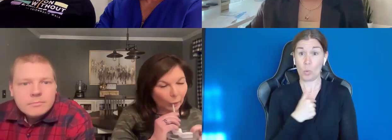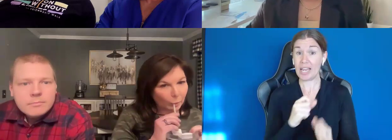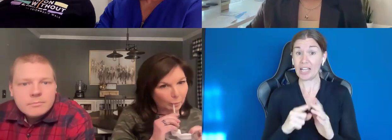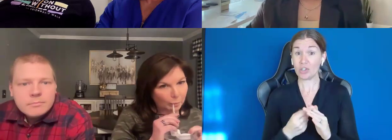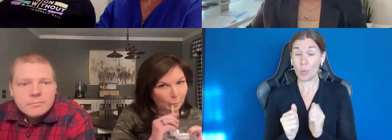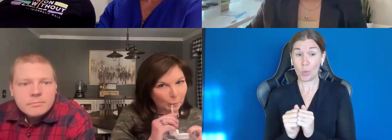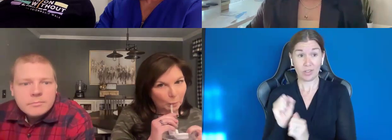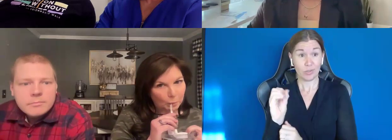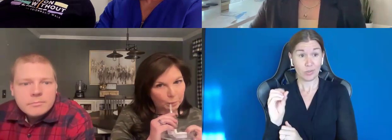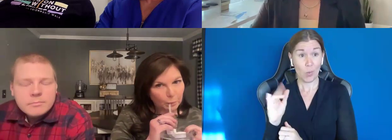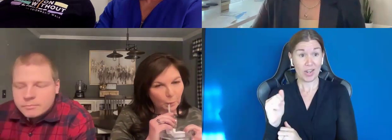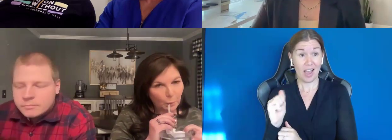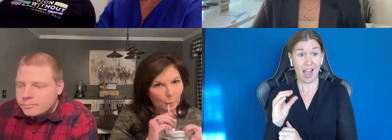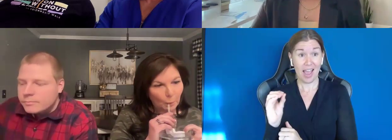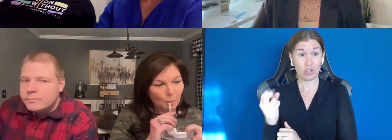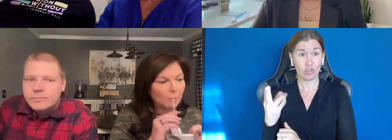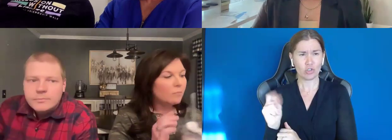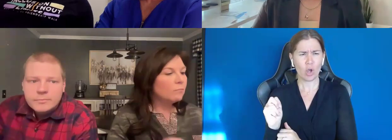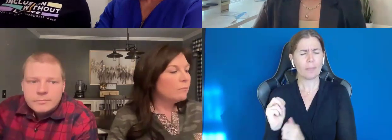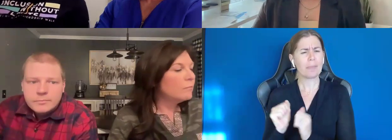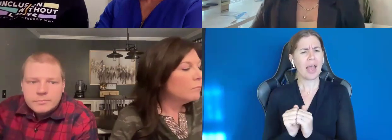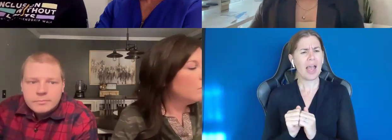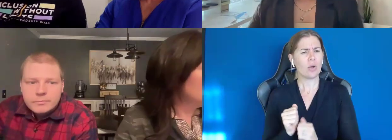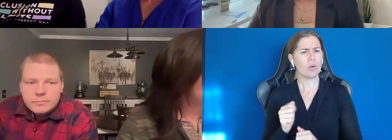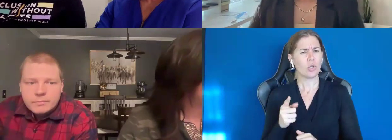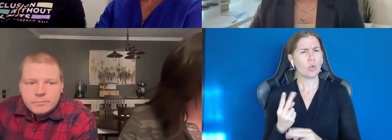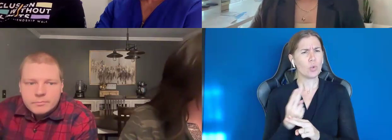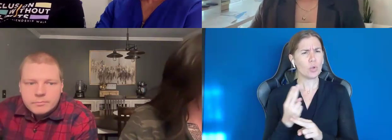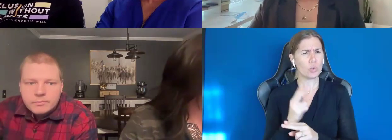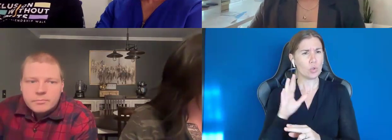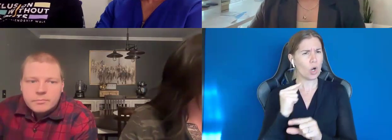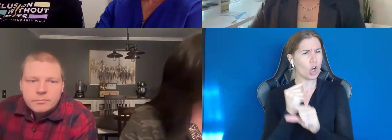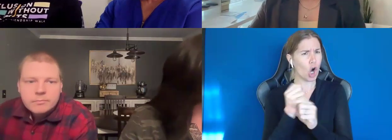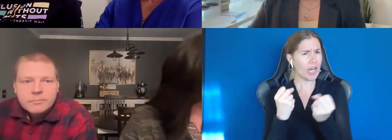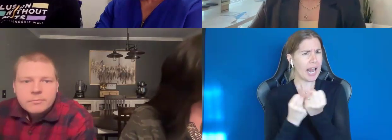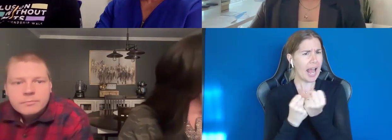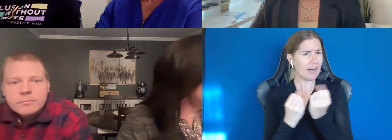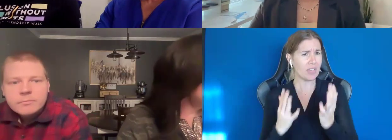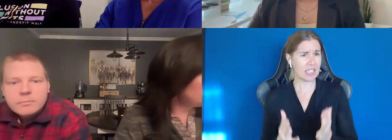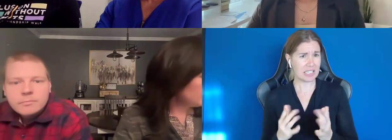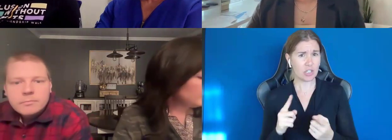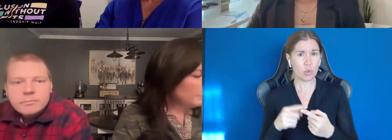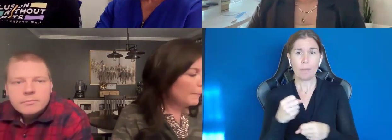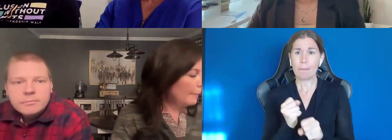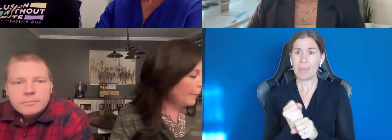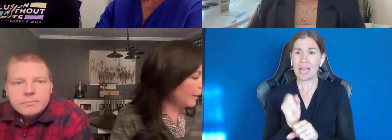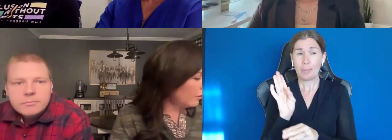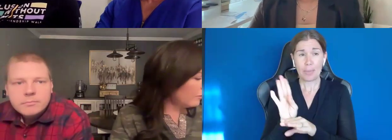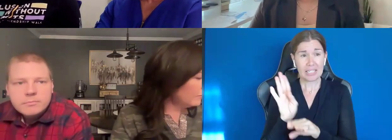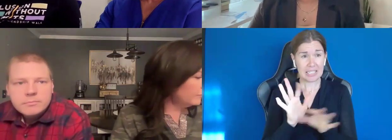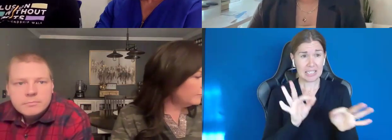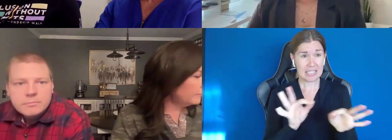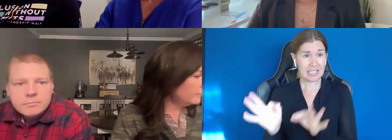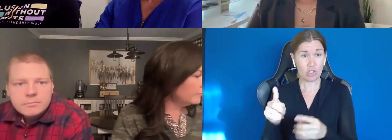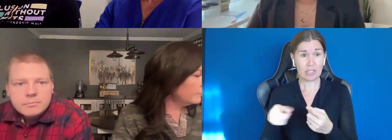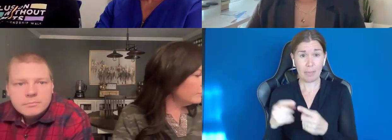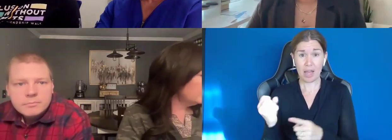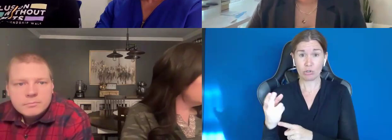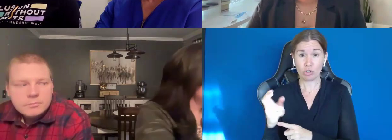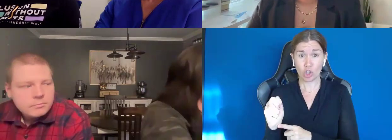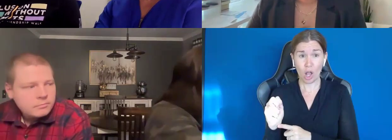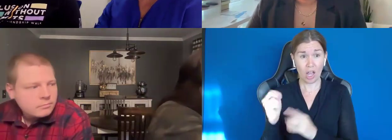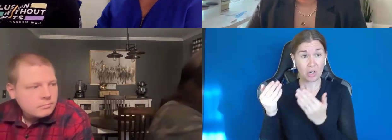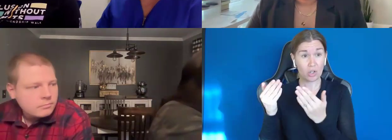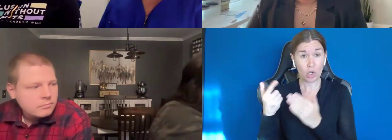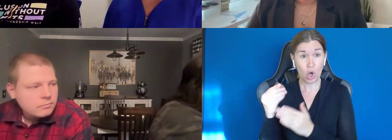and Shawn how do you use your Guardian Advocacy to make business decisions about Shawn Goes Bananas?